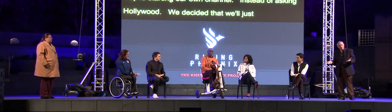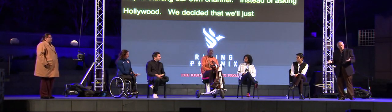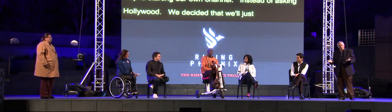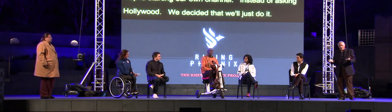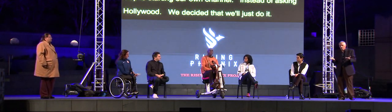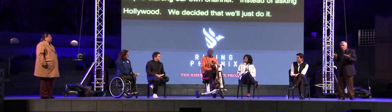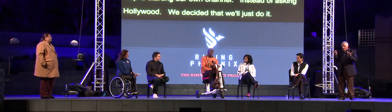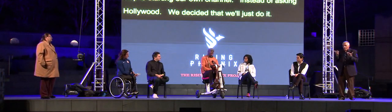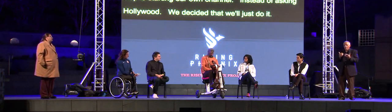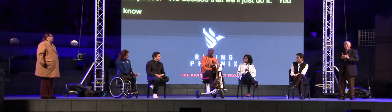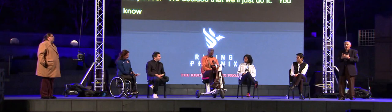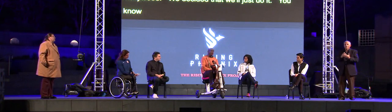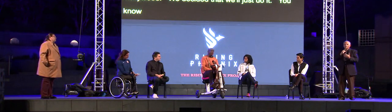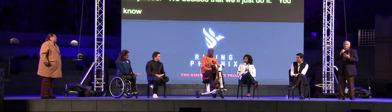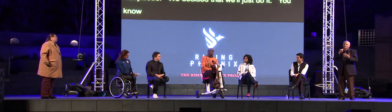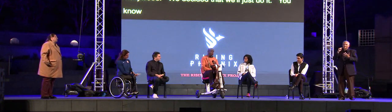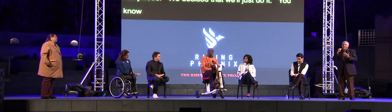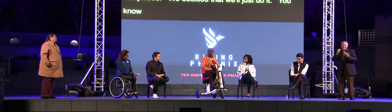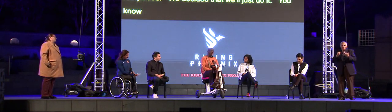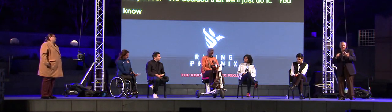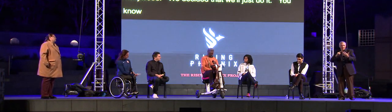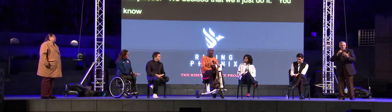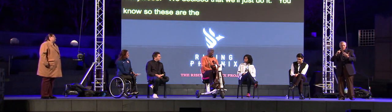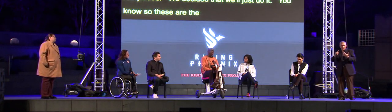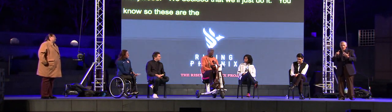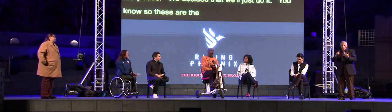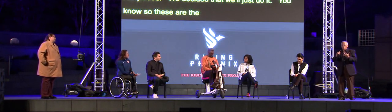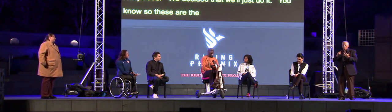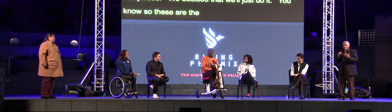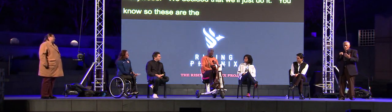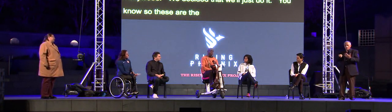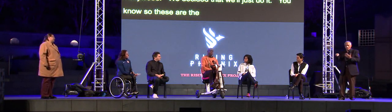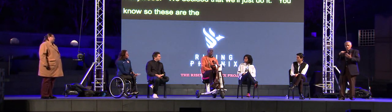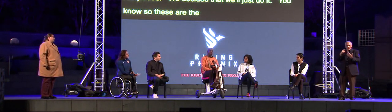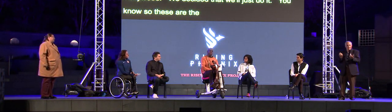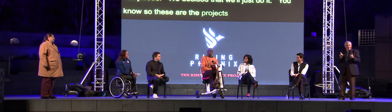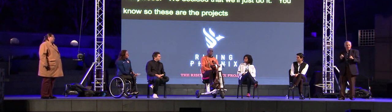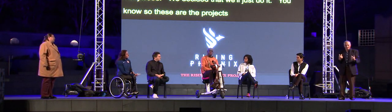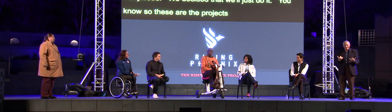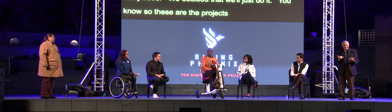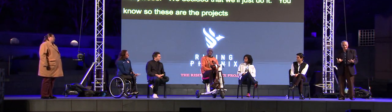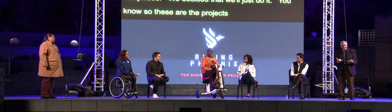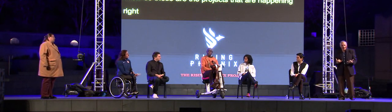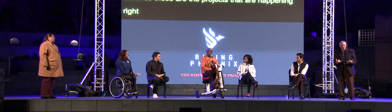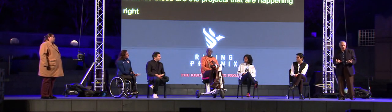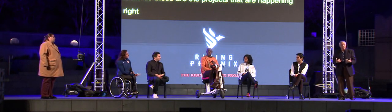So these are the projects that are happening right now before the Olympics.